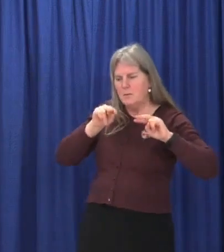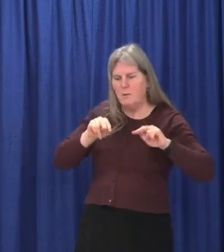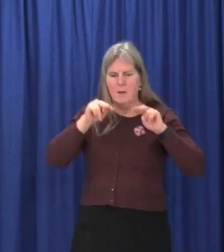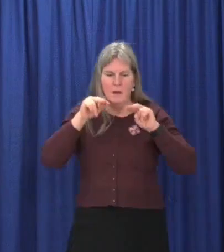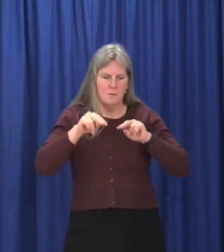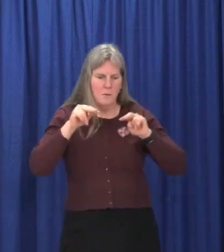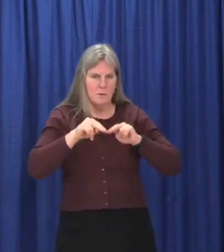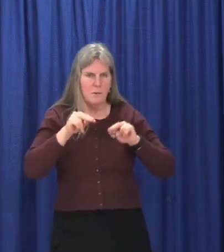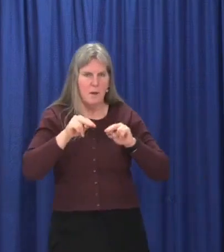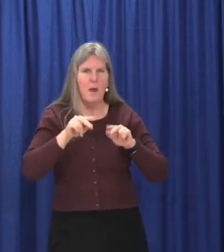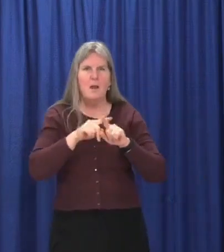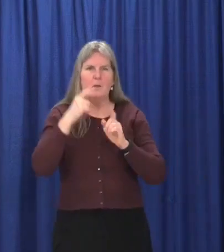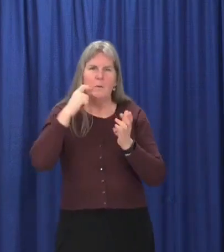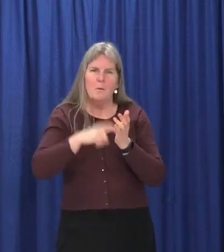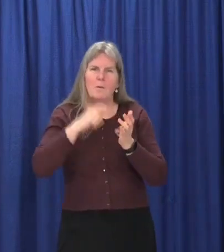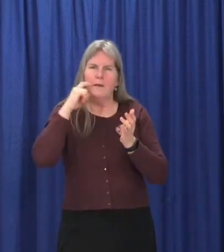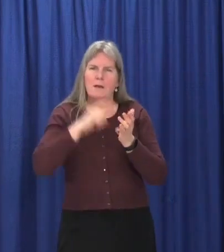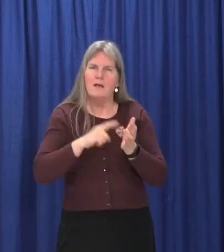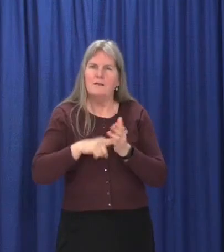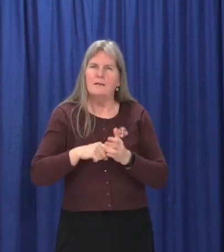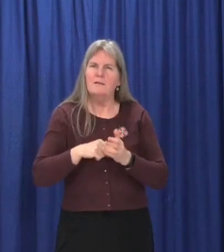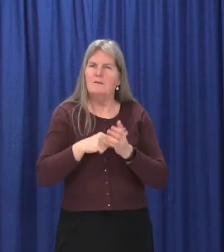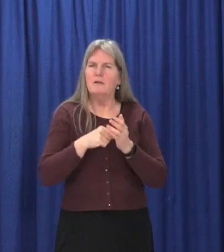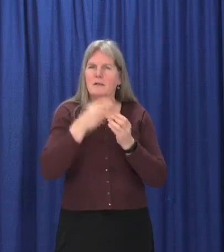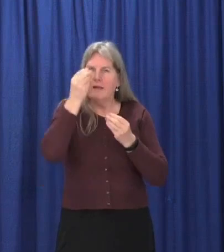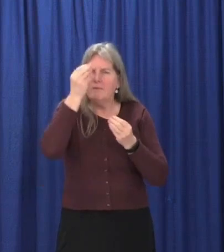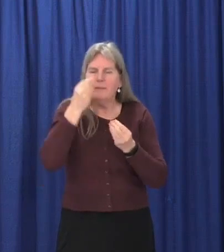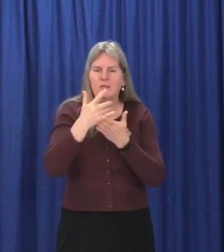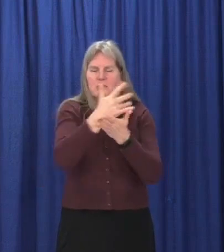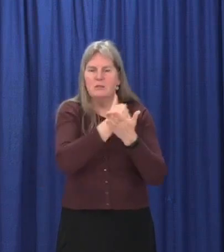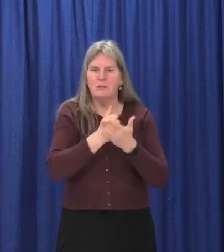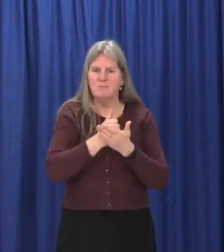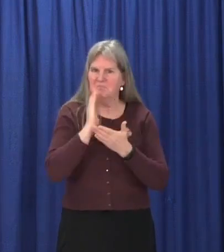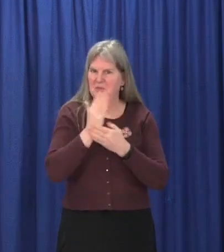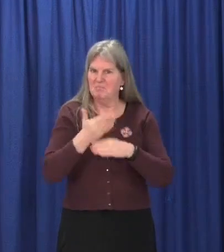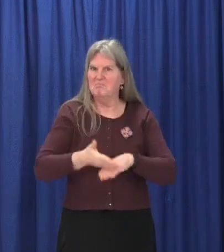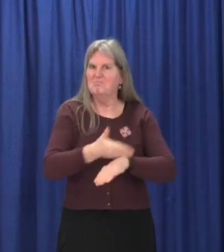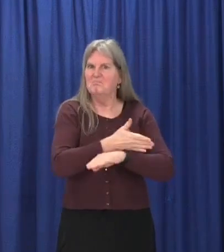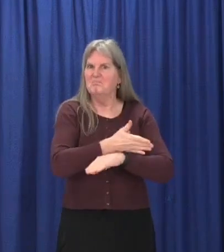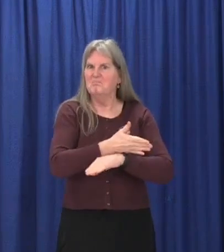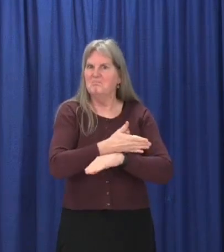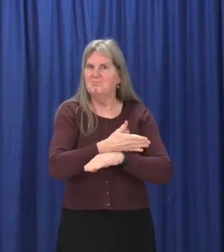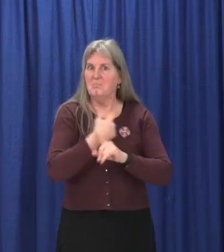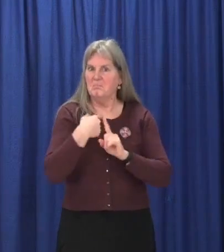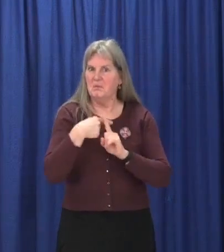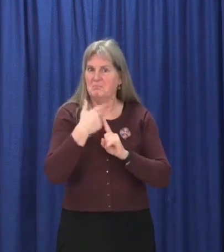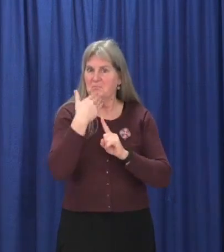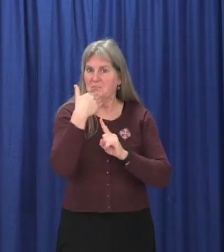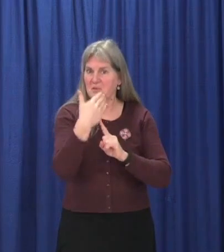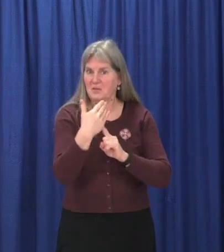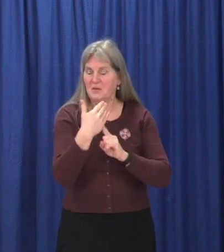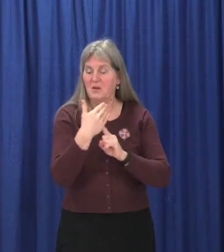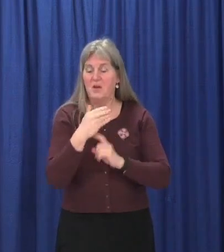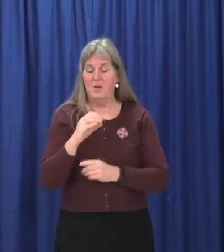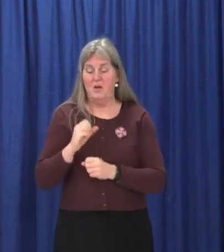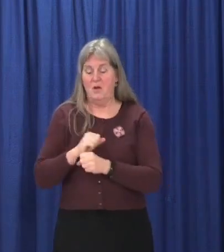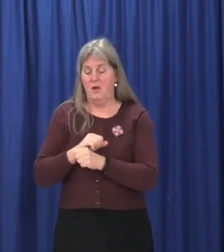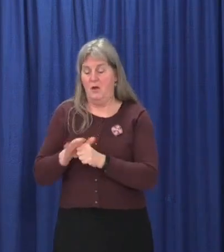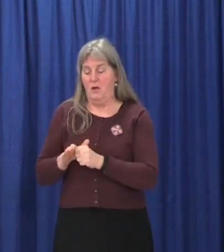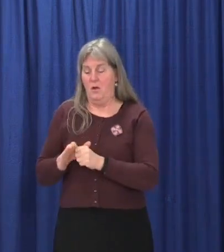as well, and we see these are trending in the right way. We appear to be moving past the peak of the Omicron wave